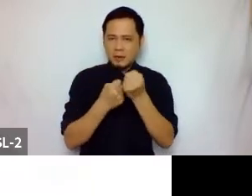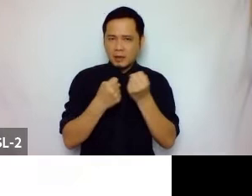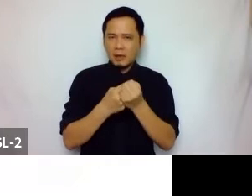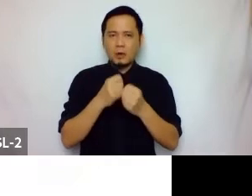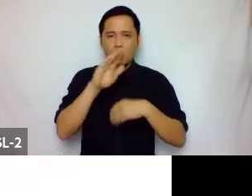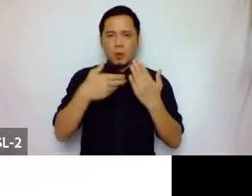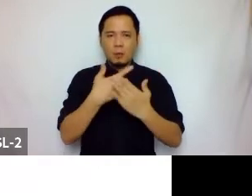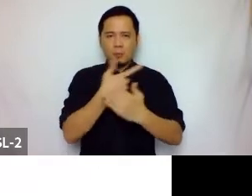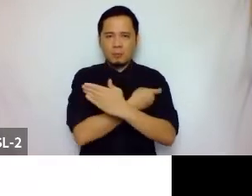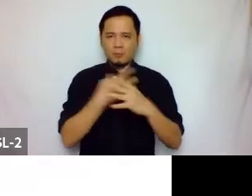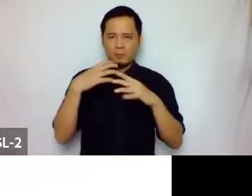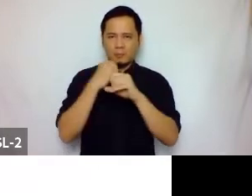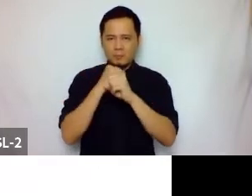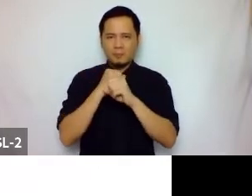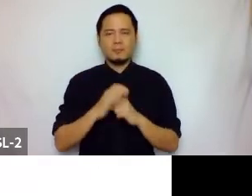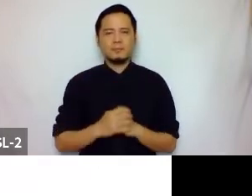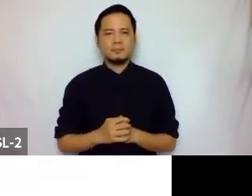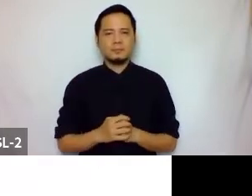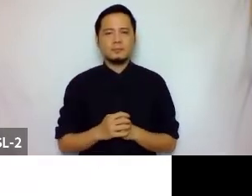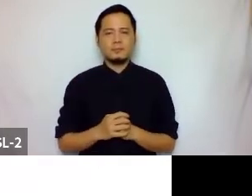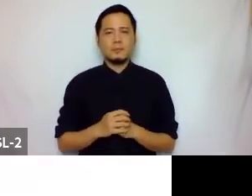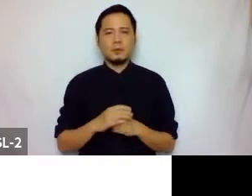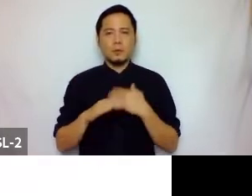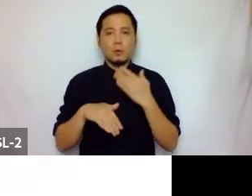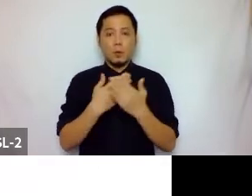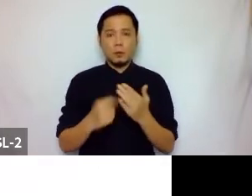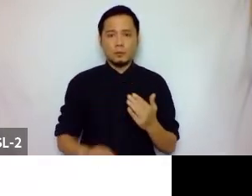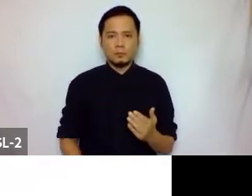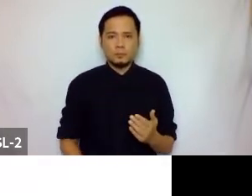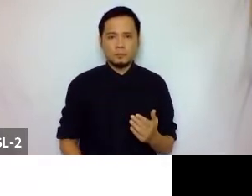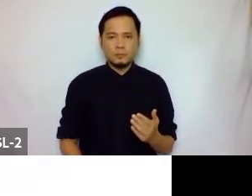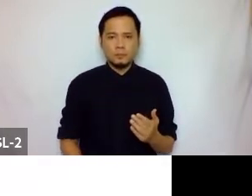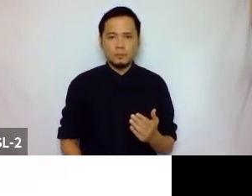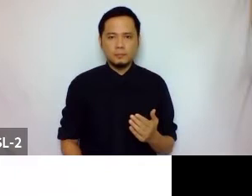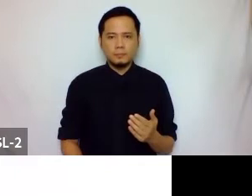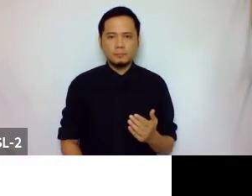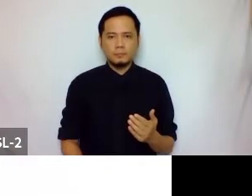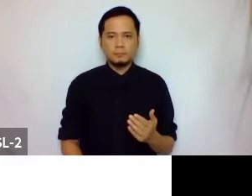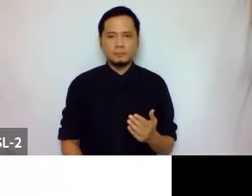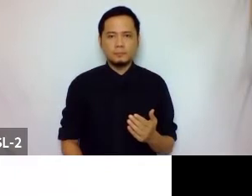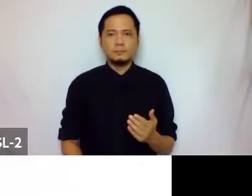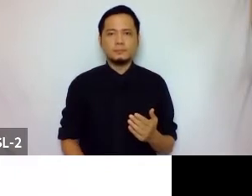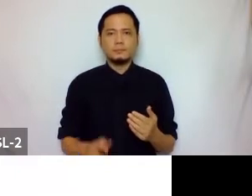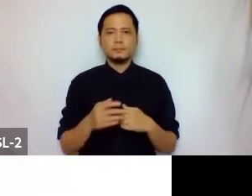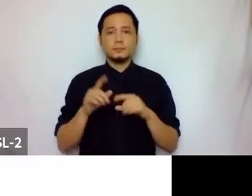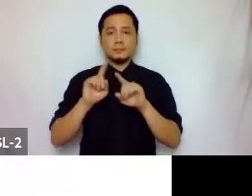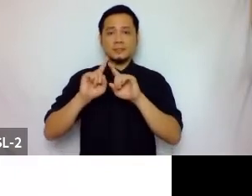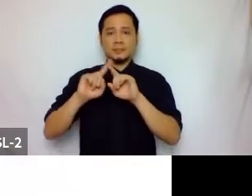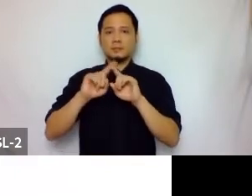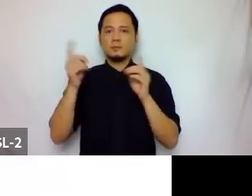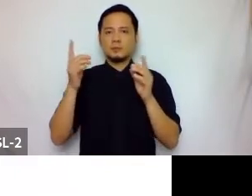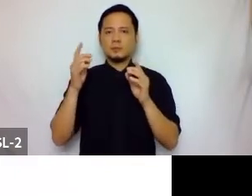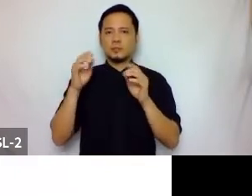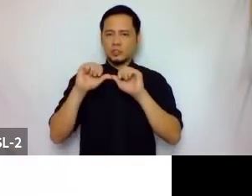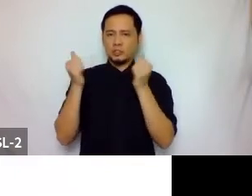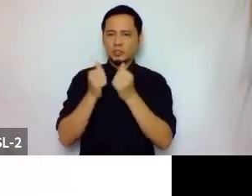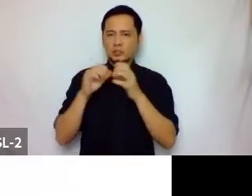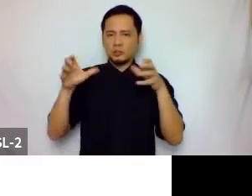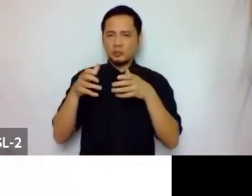All the names of the companies that you see like Wunderman Thompson, our creative agency, or EON, the PR agency.